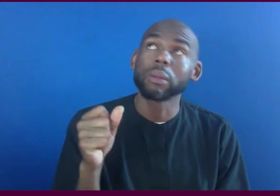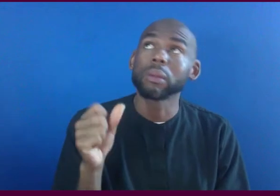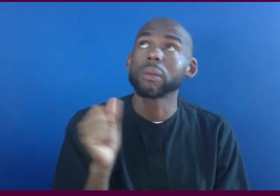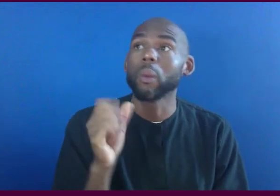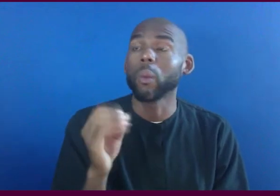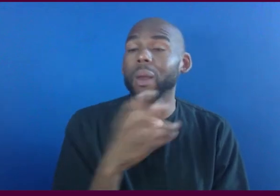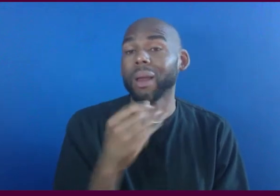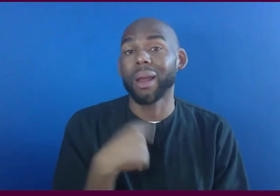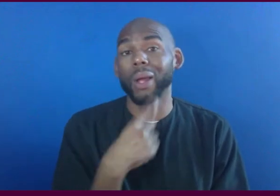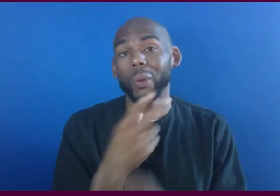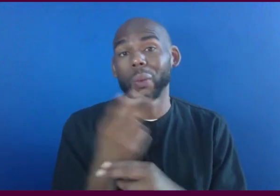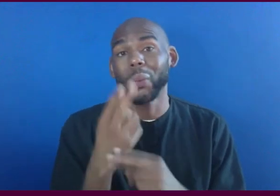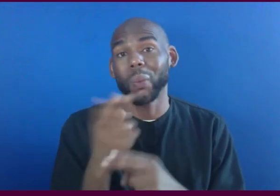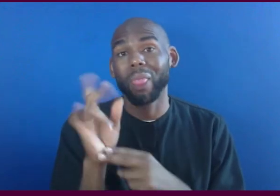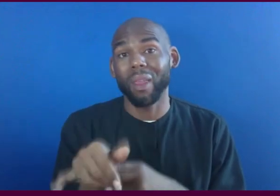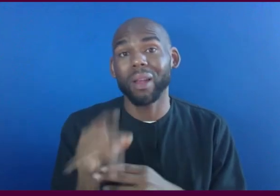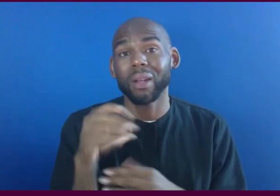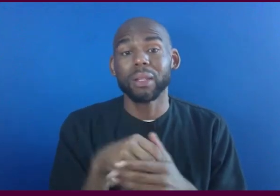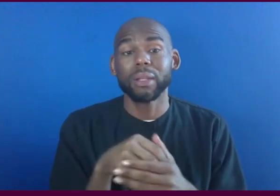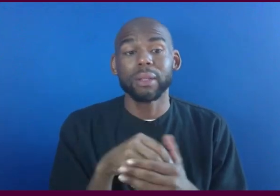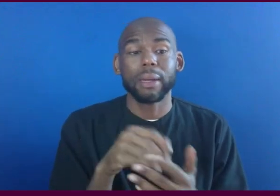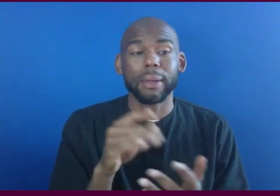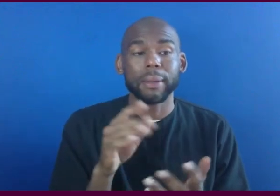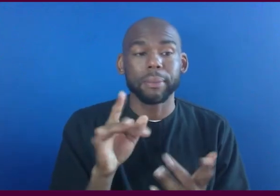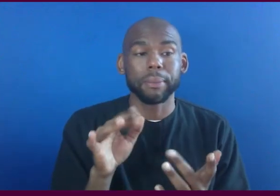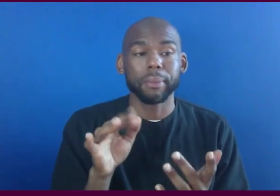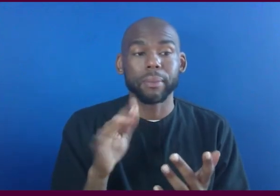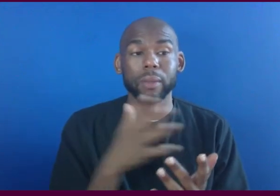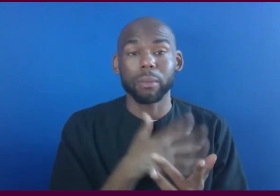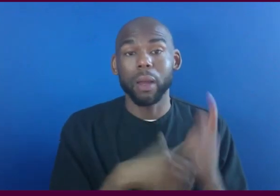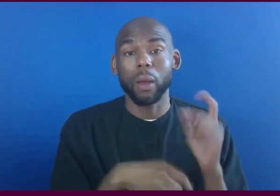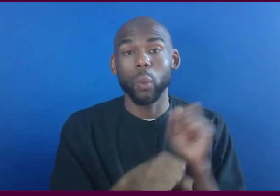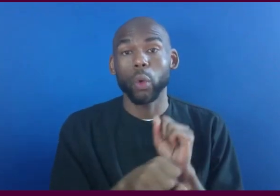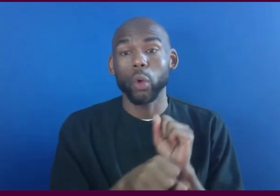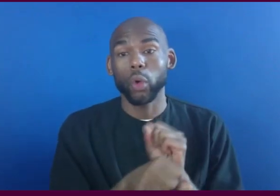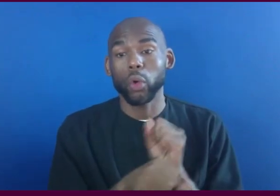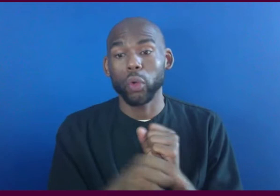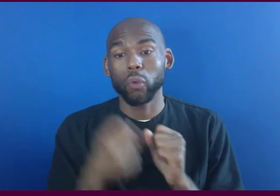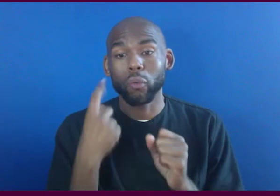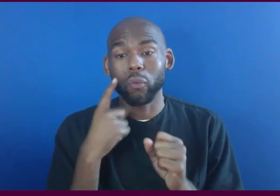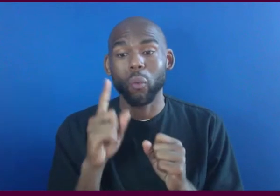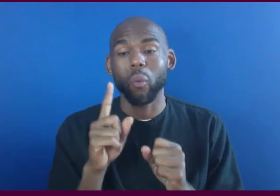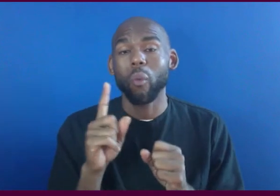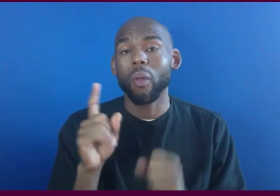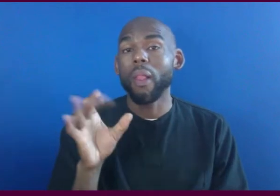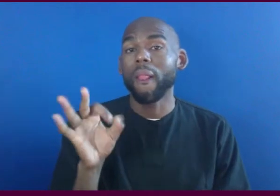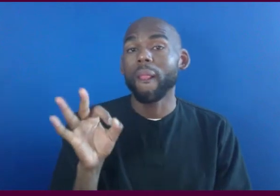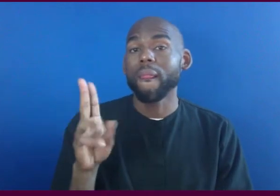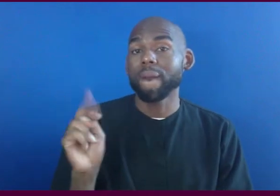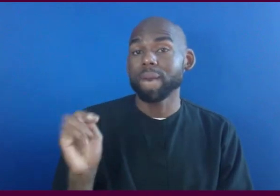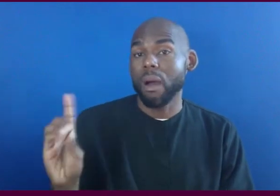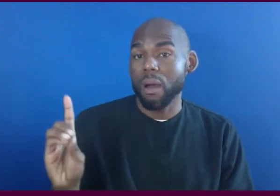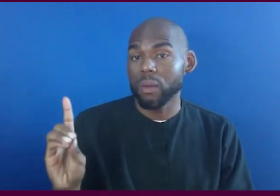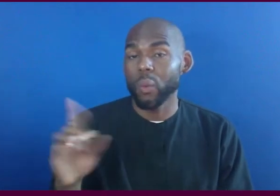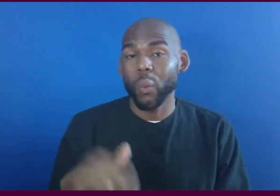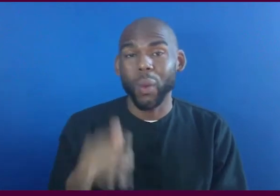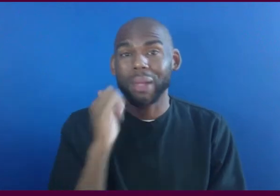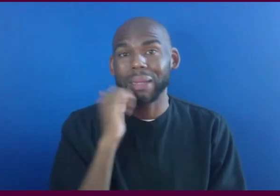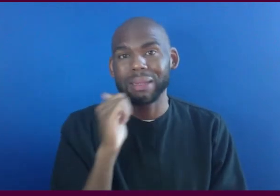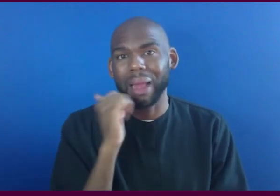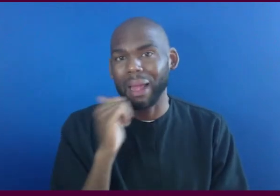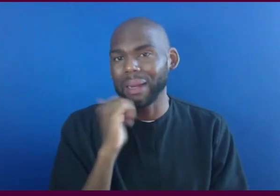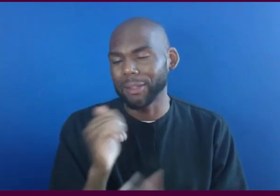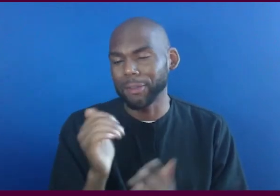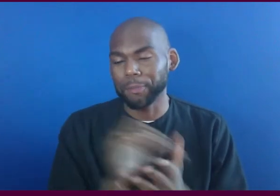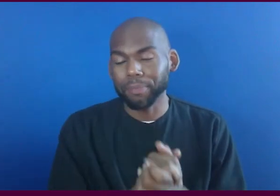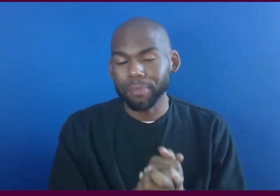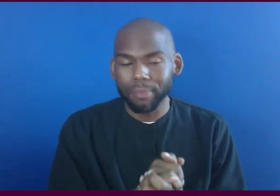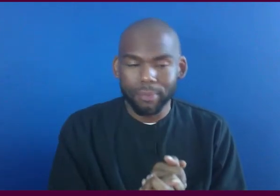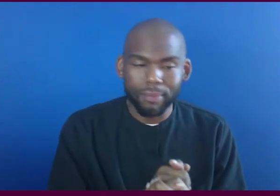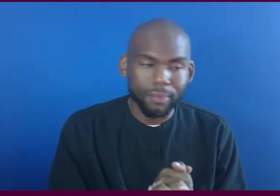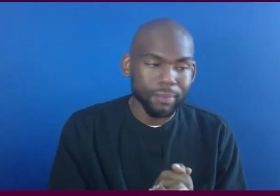So, and I use that in my work for the fund on a daily basis.